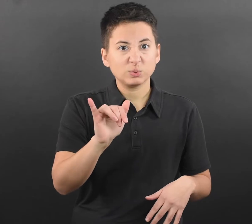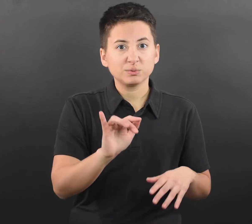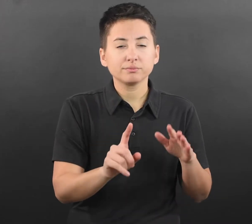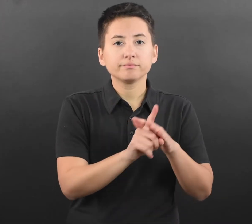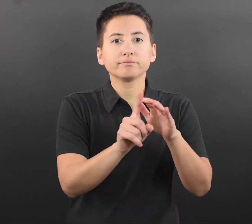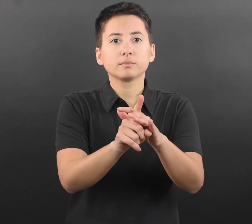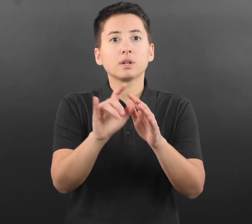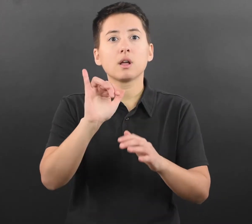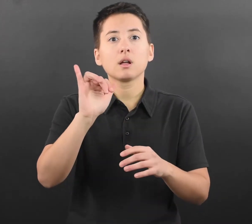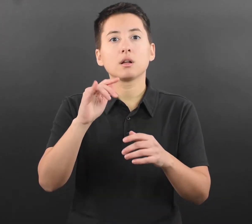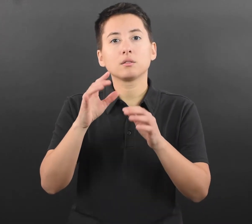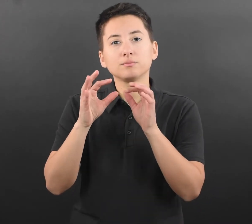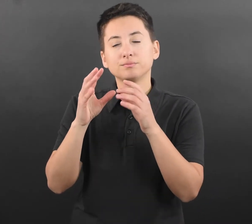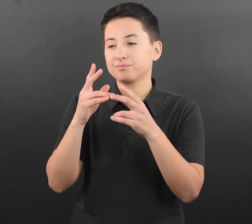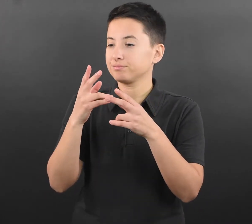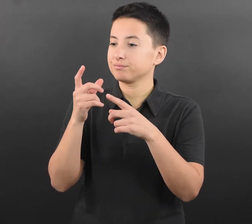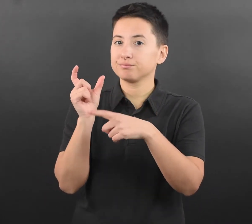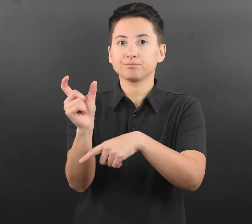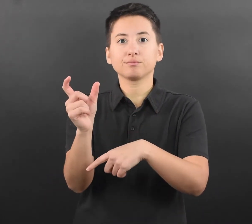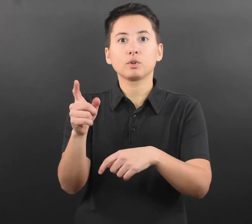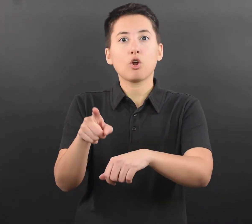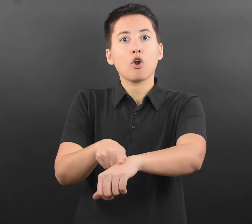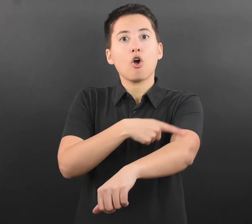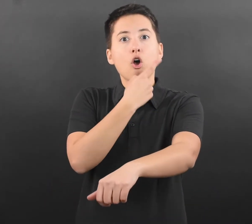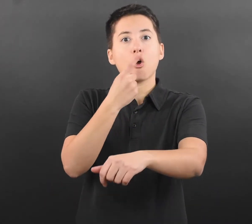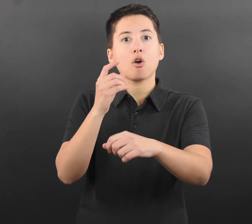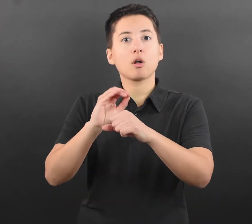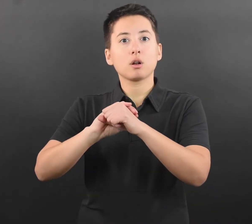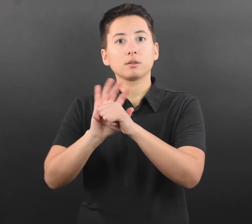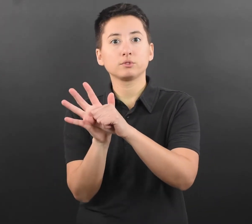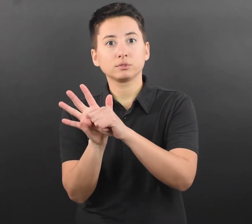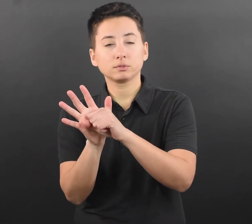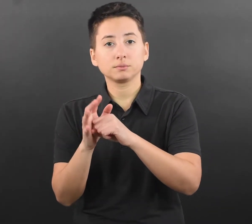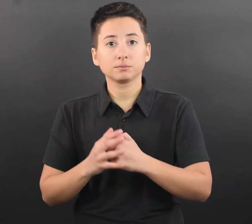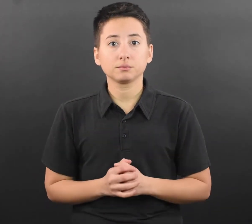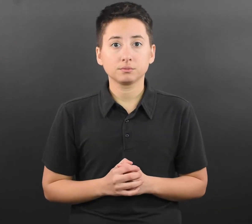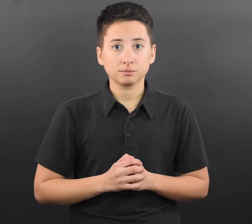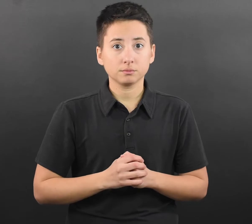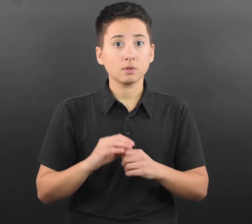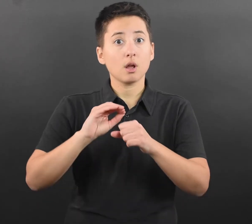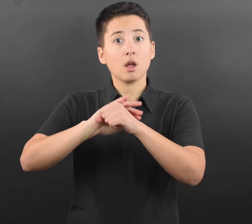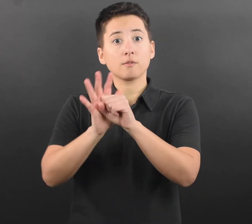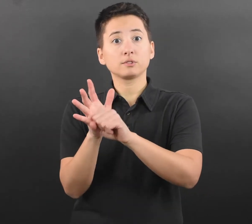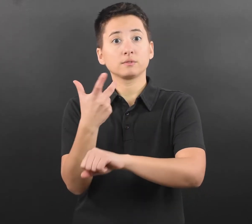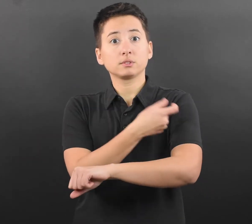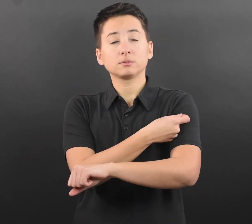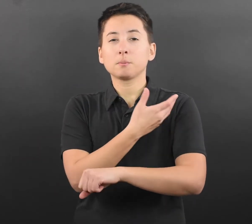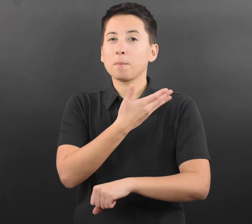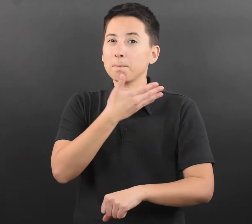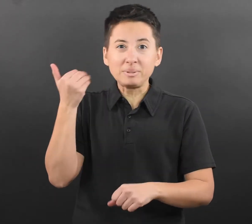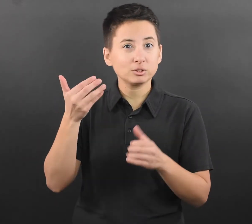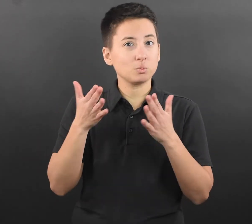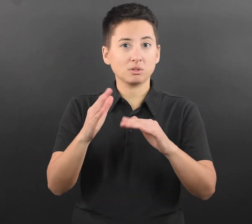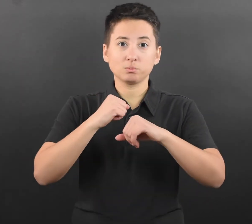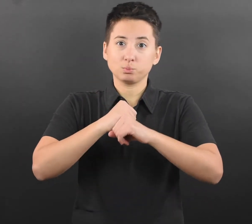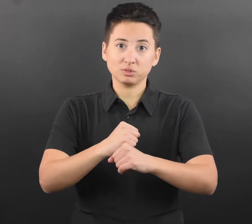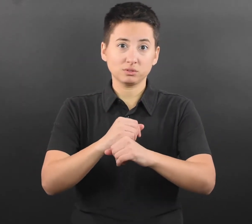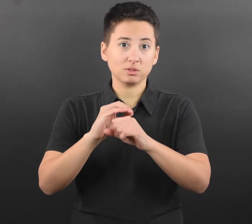as “long COVID.” COVID-19 vaccines are the best way to protect against COVID-19 and long COVID.